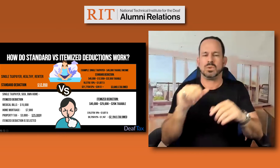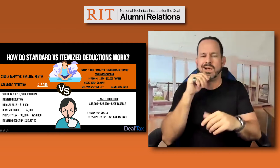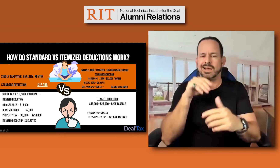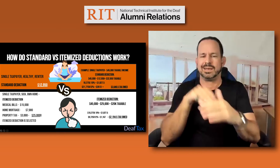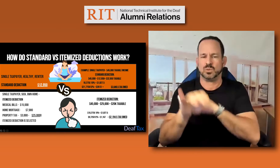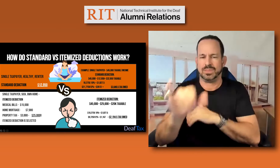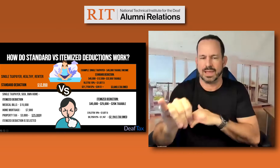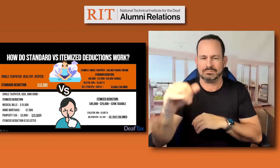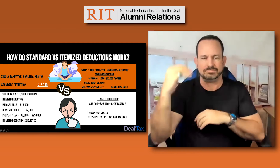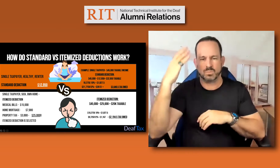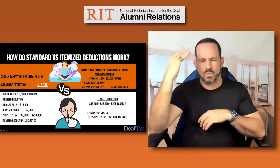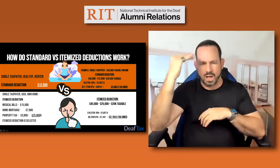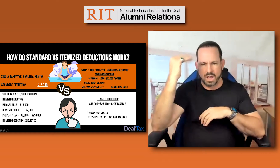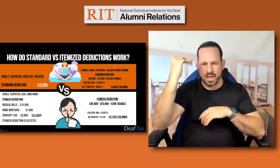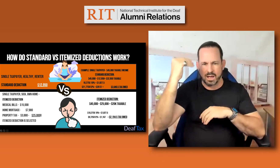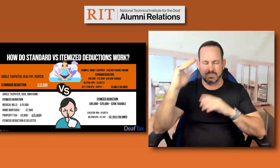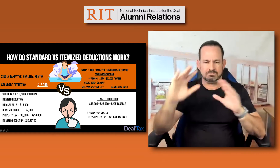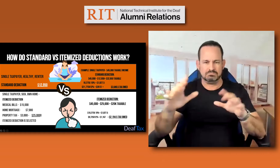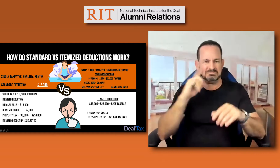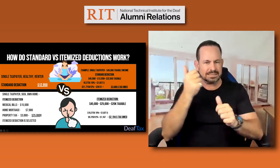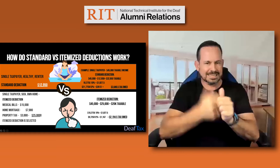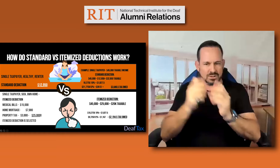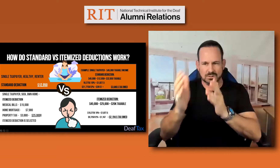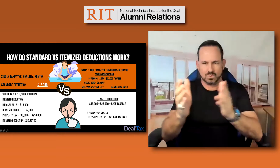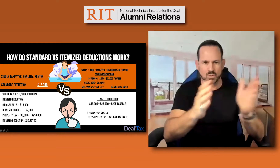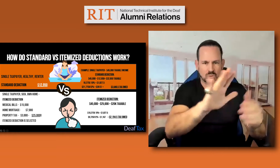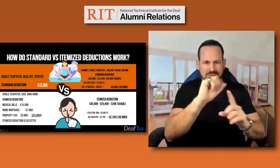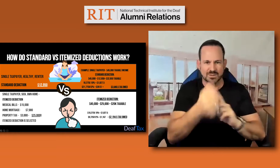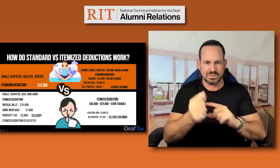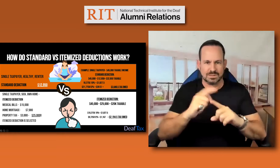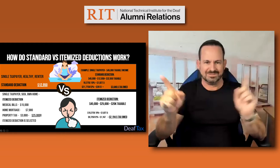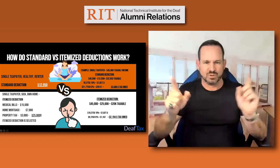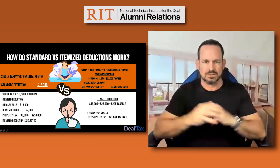We're not going to get into that right now. Each situation, individual situation,